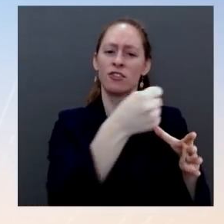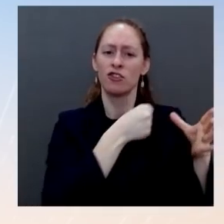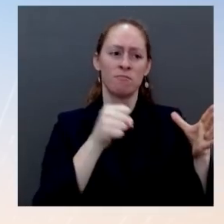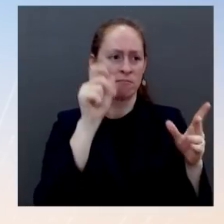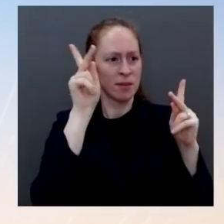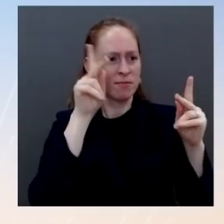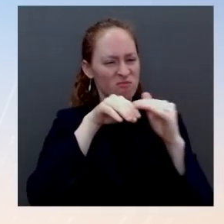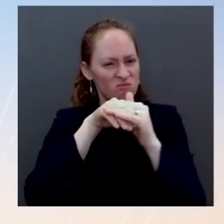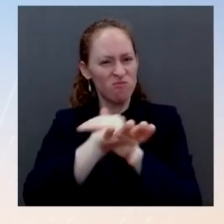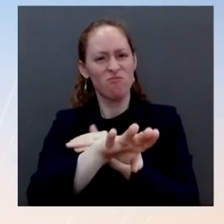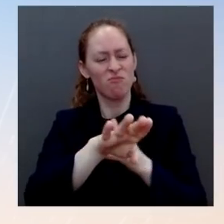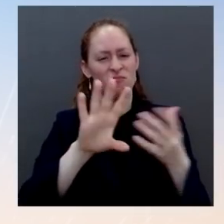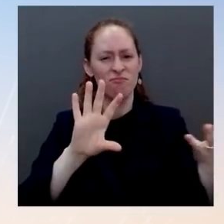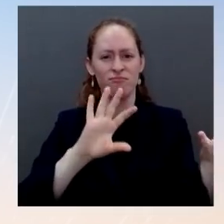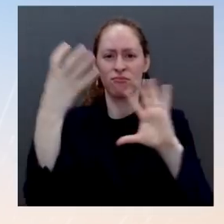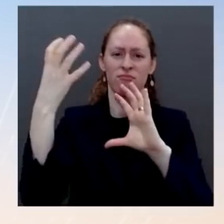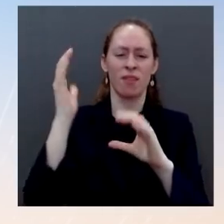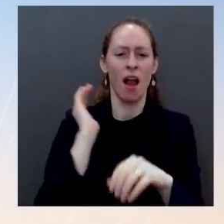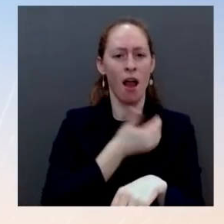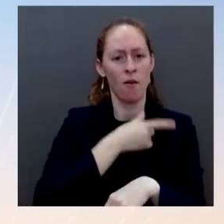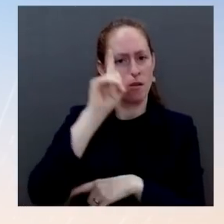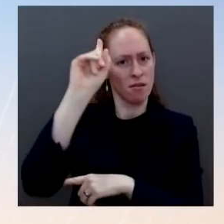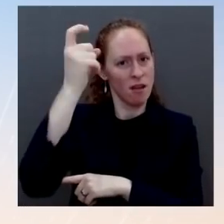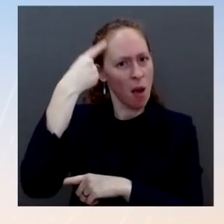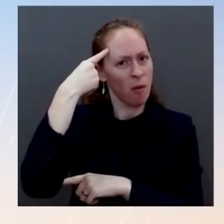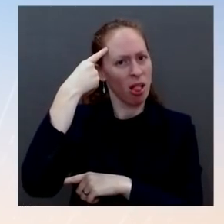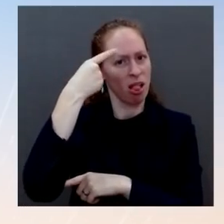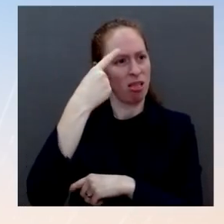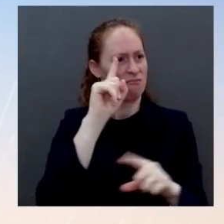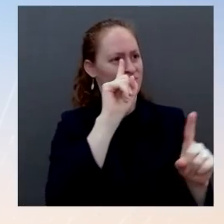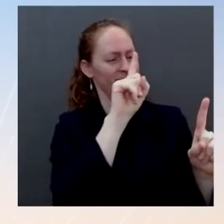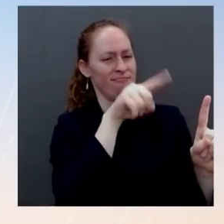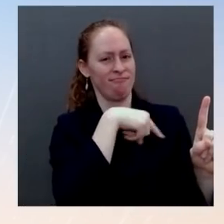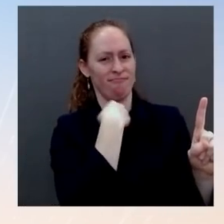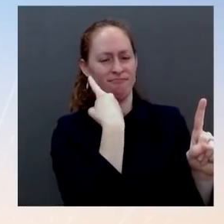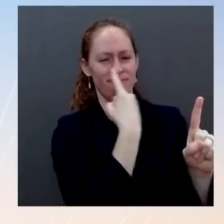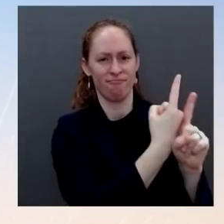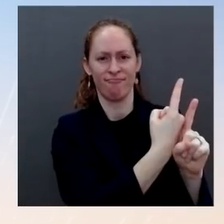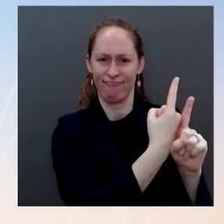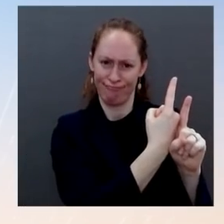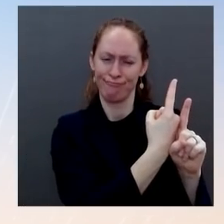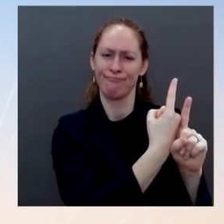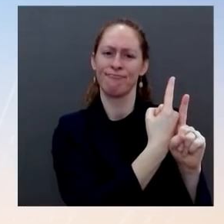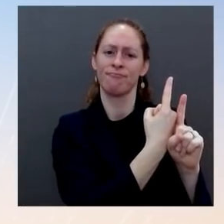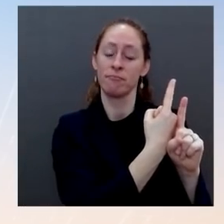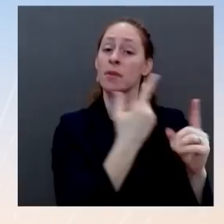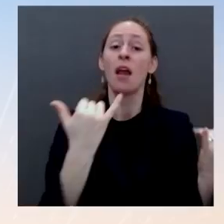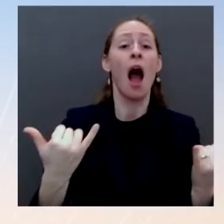that we need to do moving forward is not about one person. It is about the country